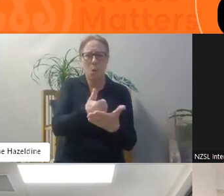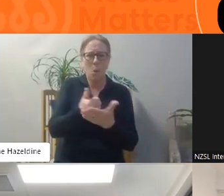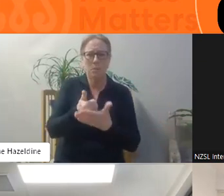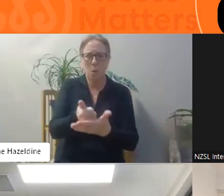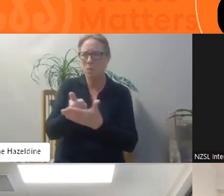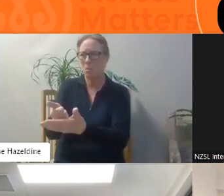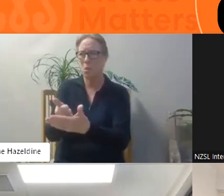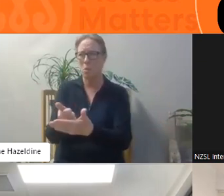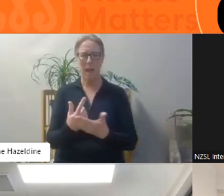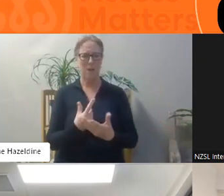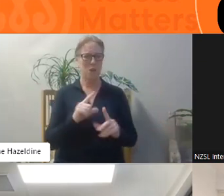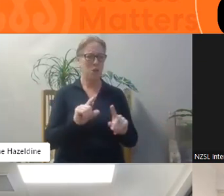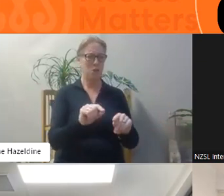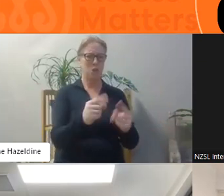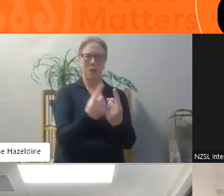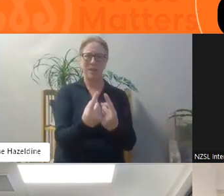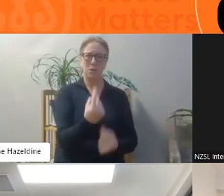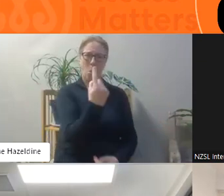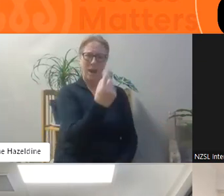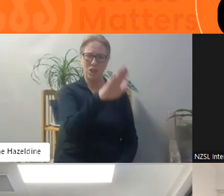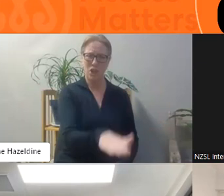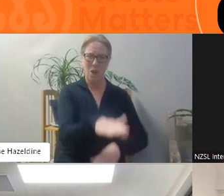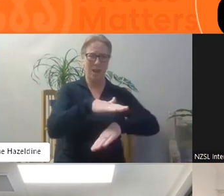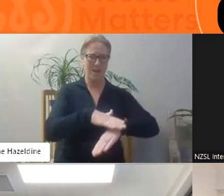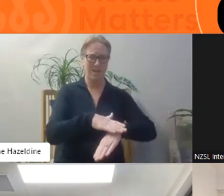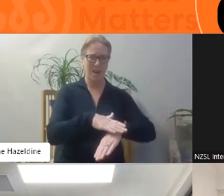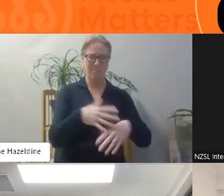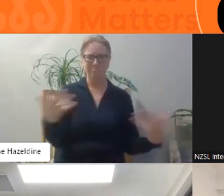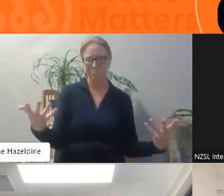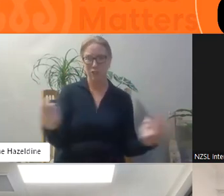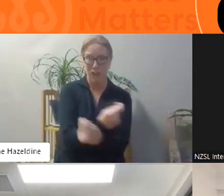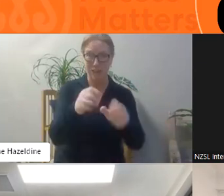one kid at a time is no way to change a system, because it's not